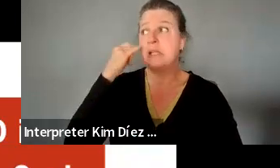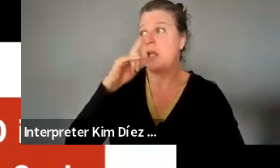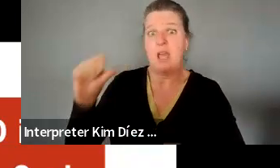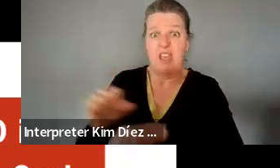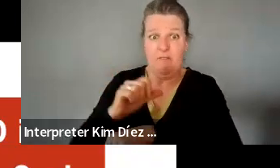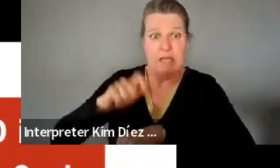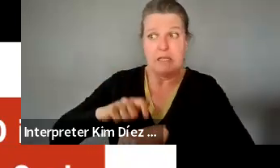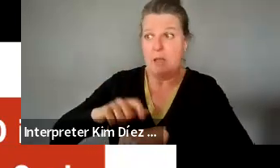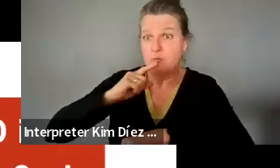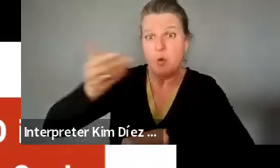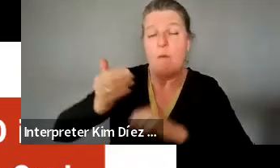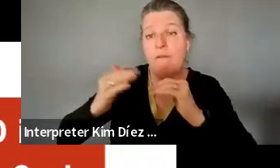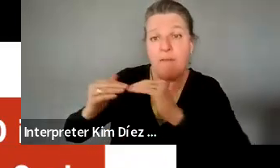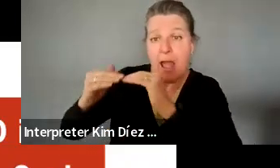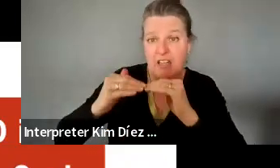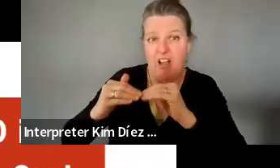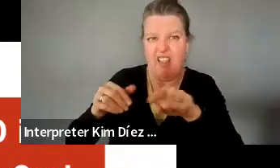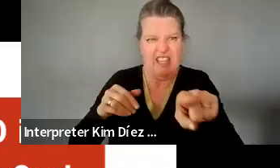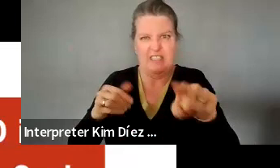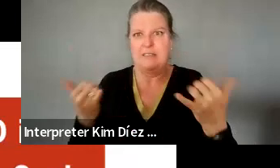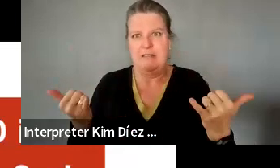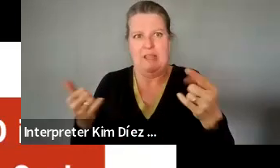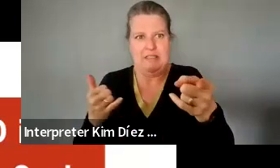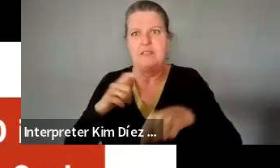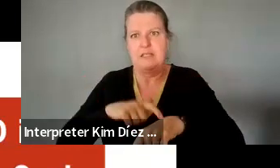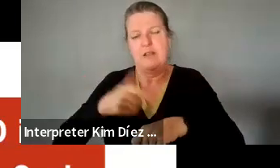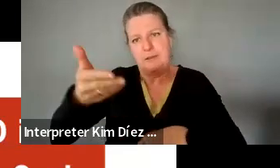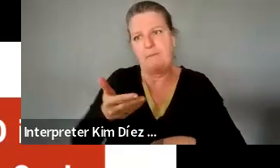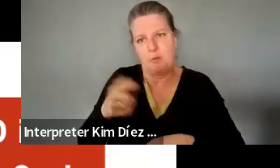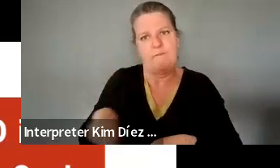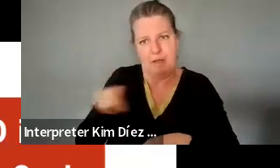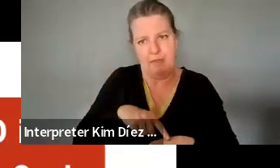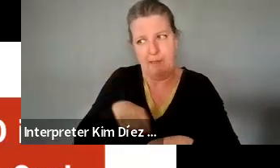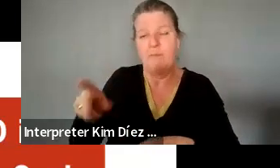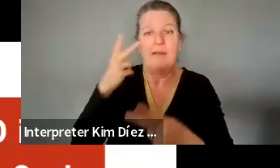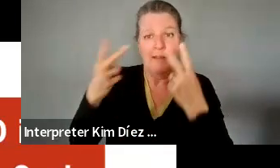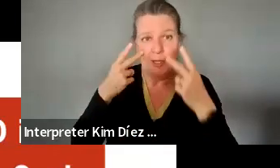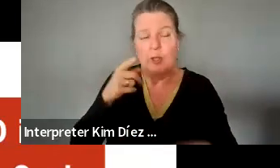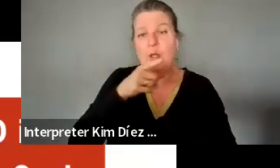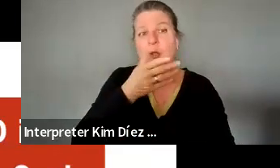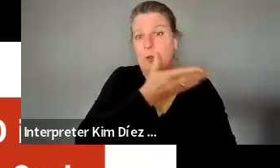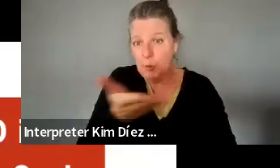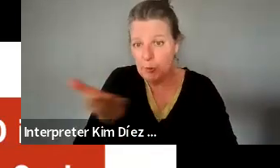because they'll see not only you and your team bragging about the wonderful things you've done this year,